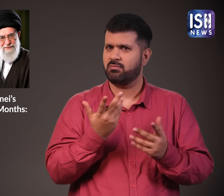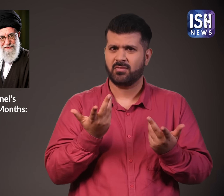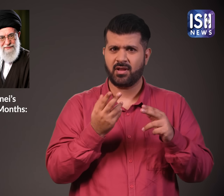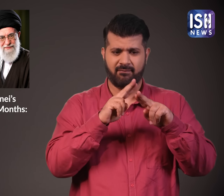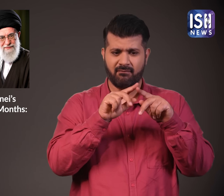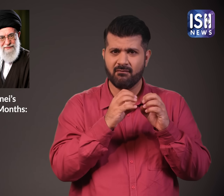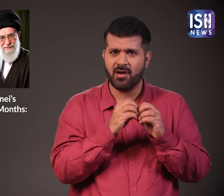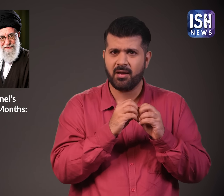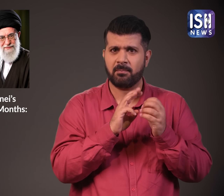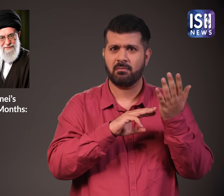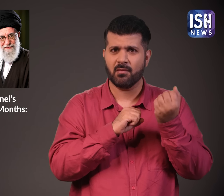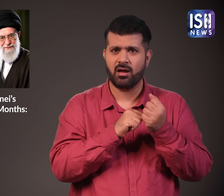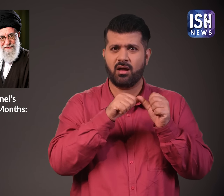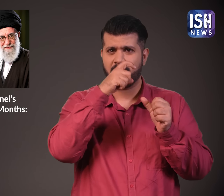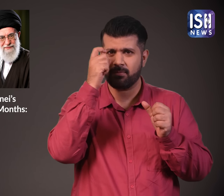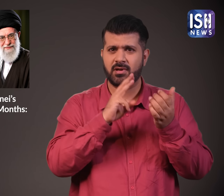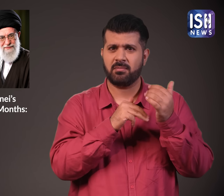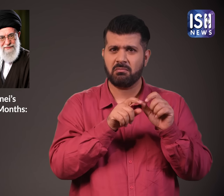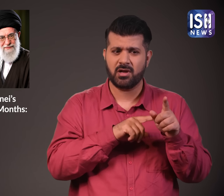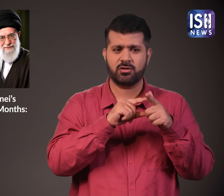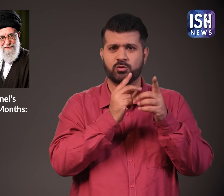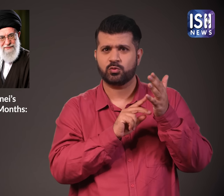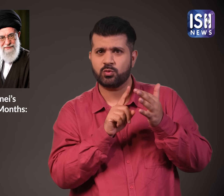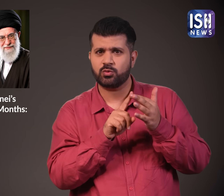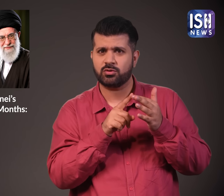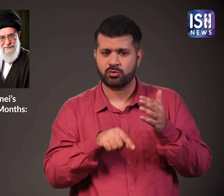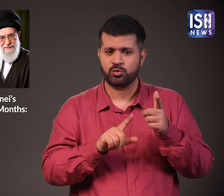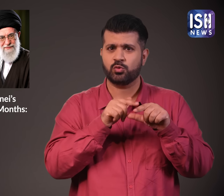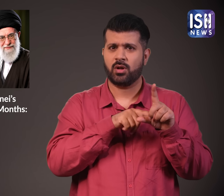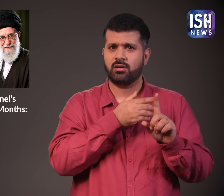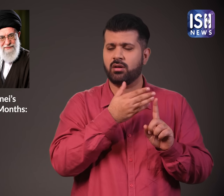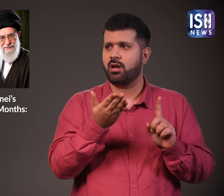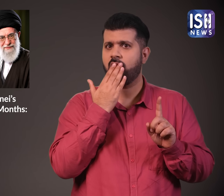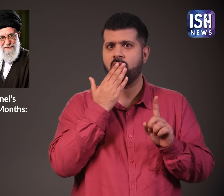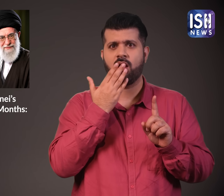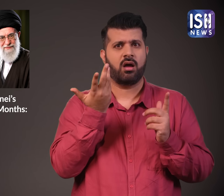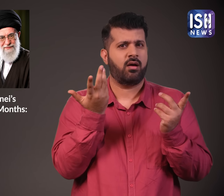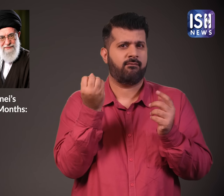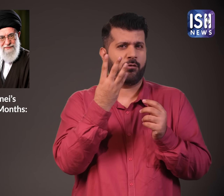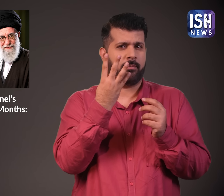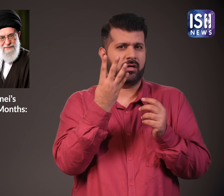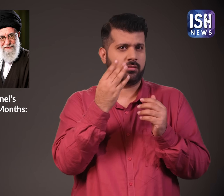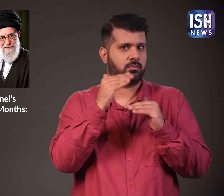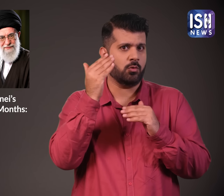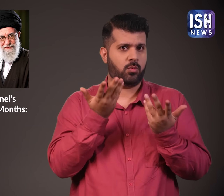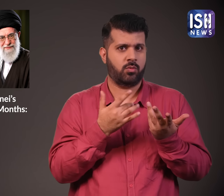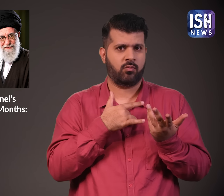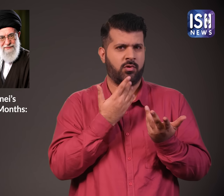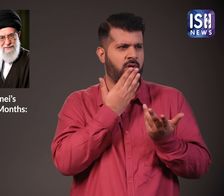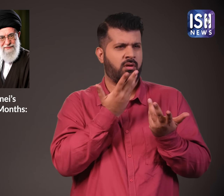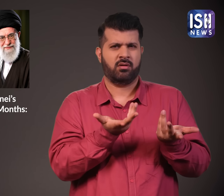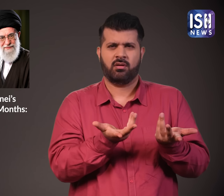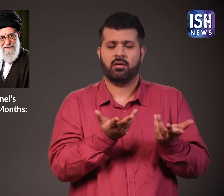But his funeral was delayed for several months.